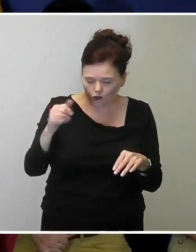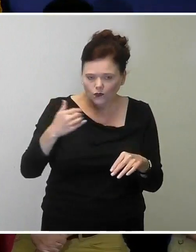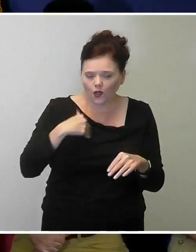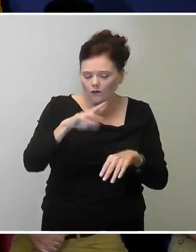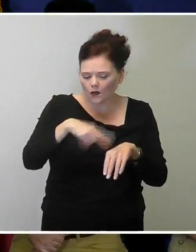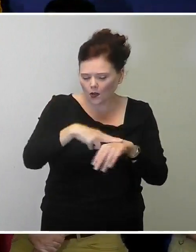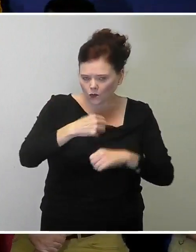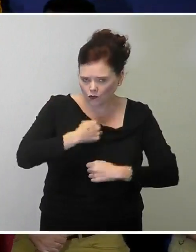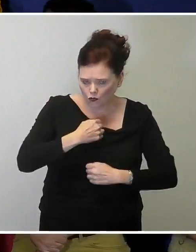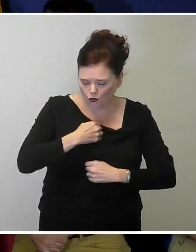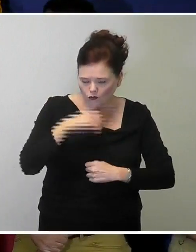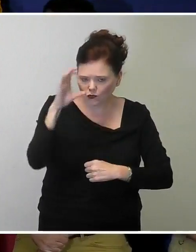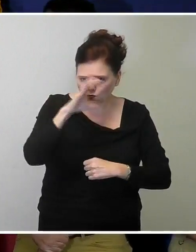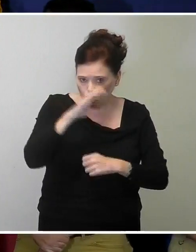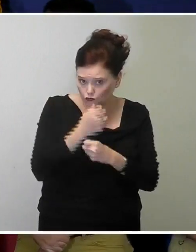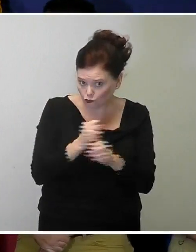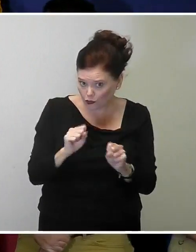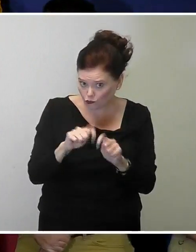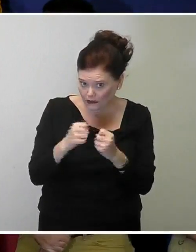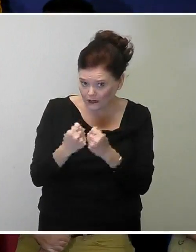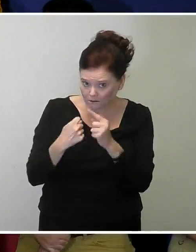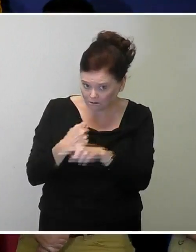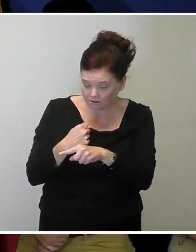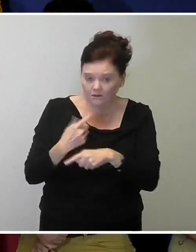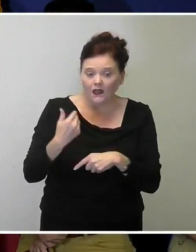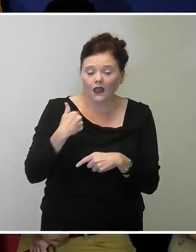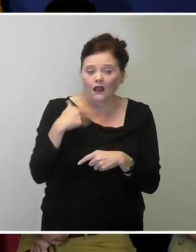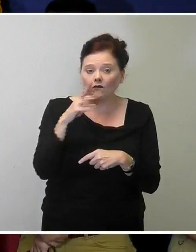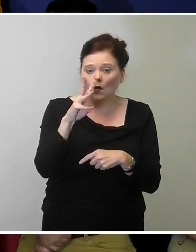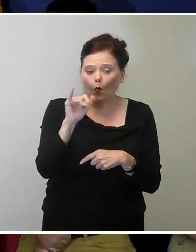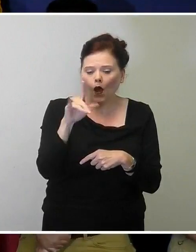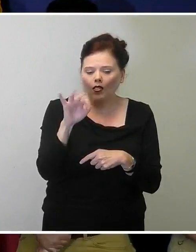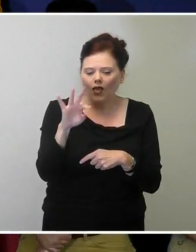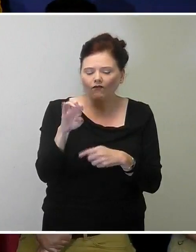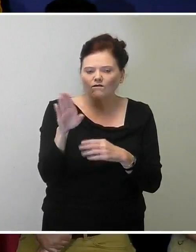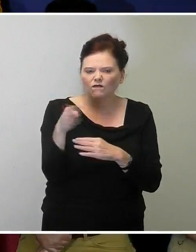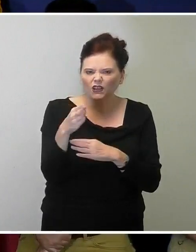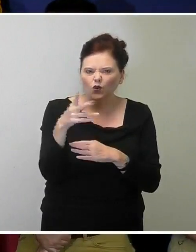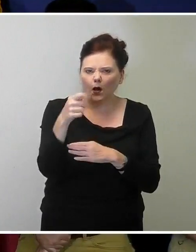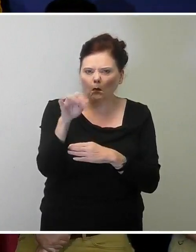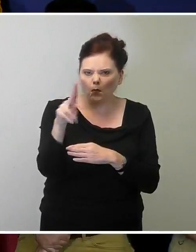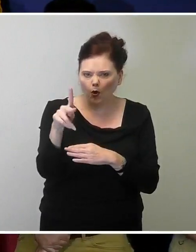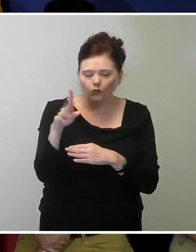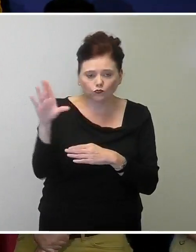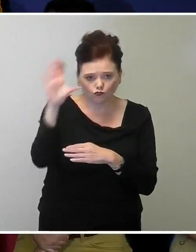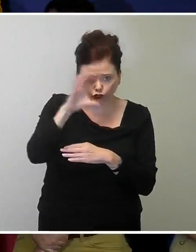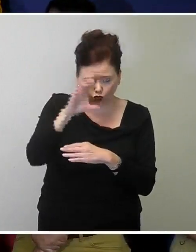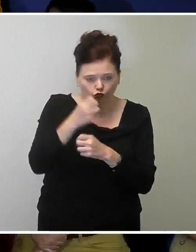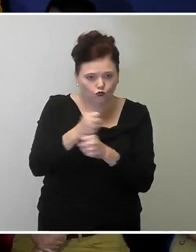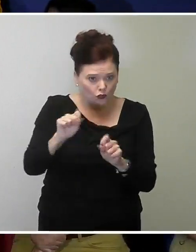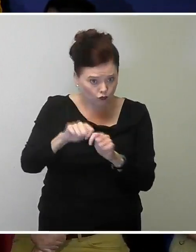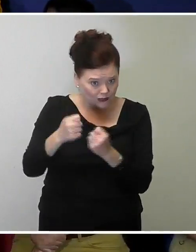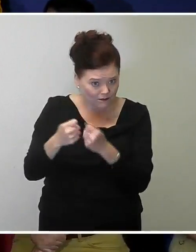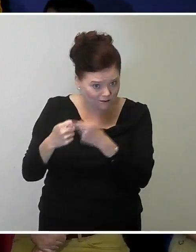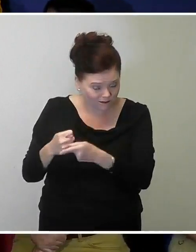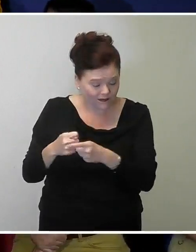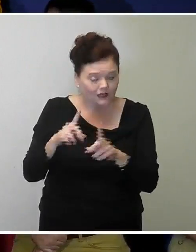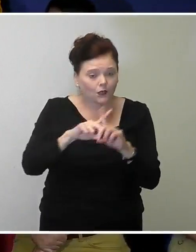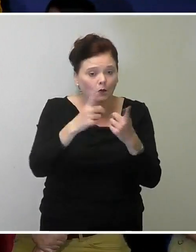SO WE HAVE A LOT OF SEARCH AND RESCUE TEAMS. WE HAVE MANY TEAMS AT THE STATE LEVEL. WE HAVE GUARD, NATIONAL GUARD SEARCH AND RESCUE.